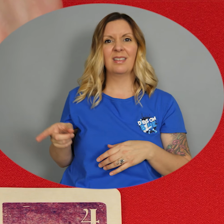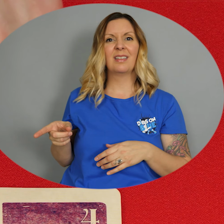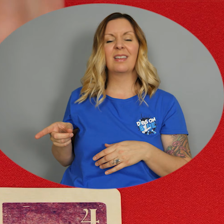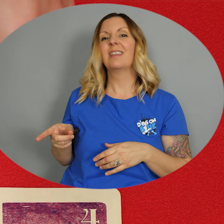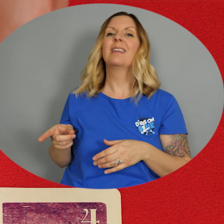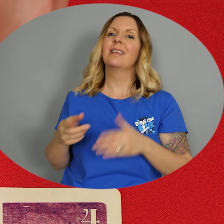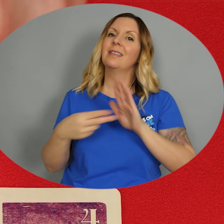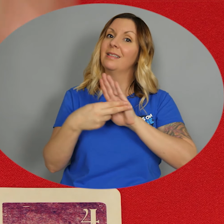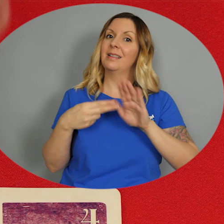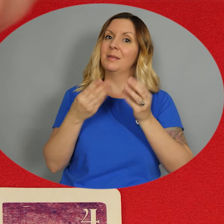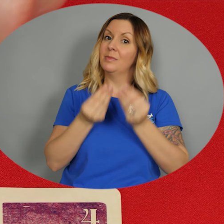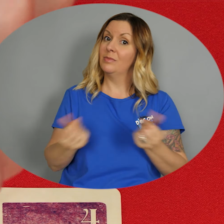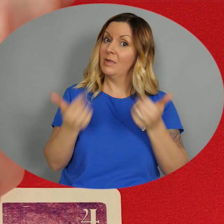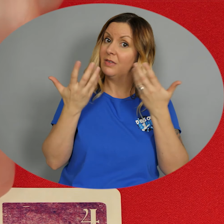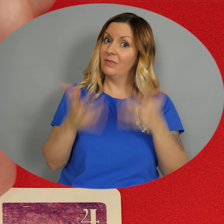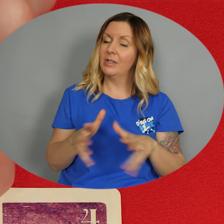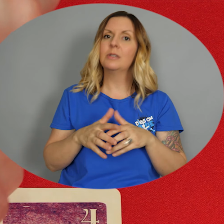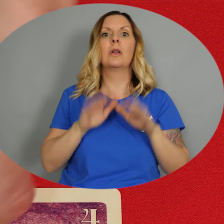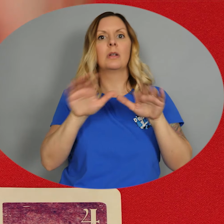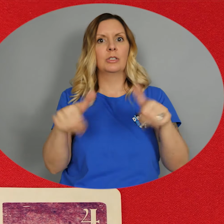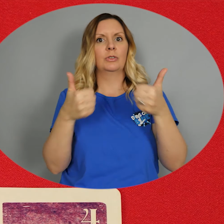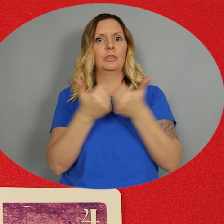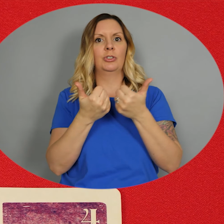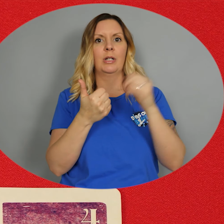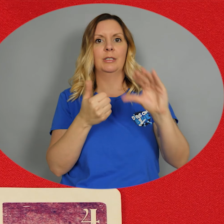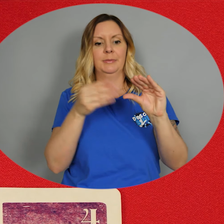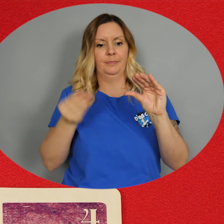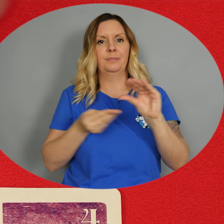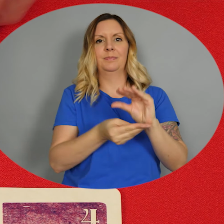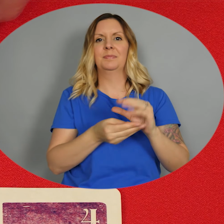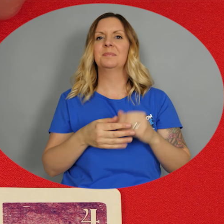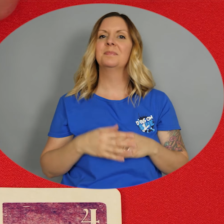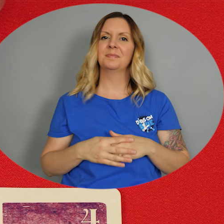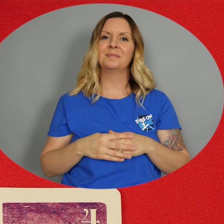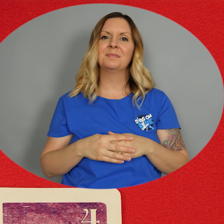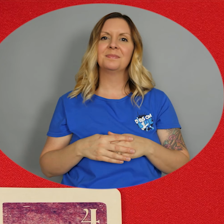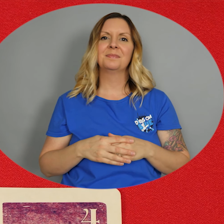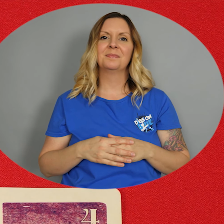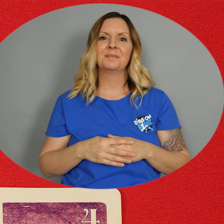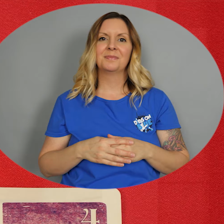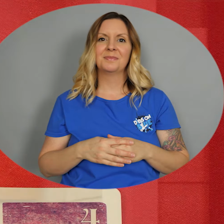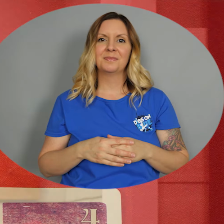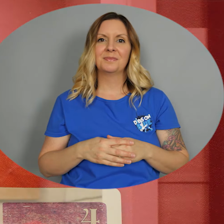one, then after the reward is resolved, you place it on the bottom of the challenge deck.